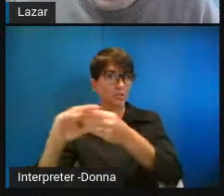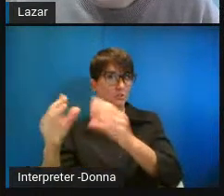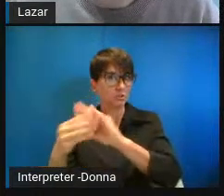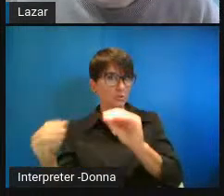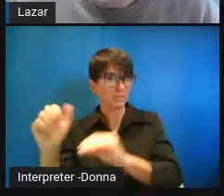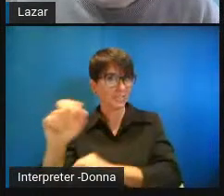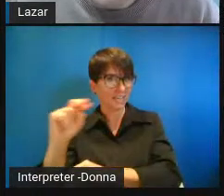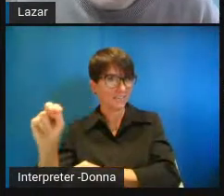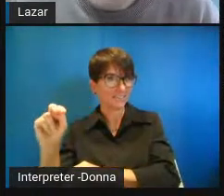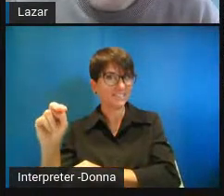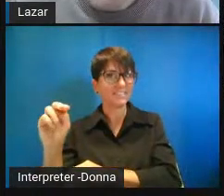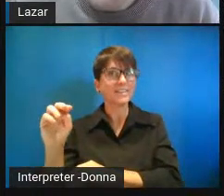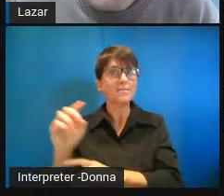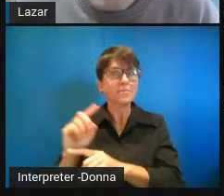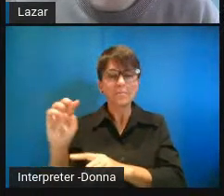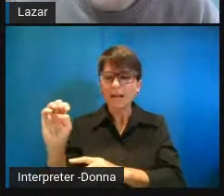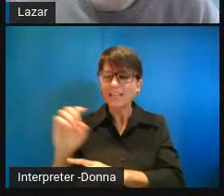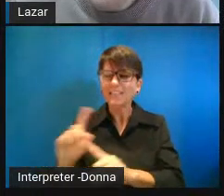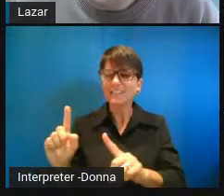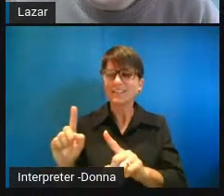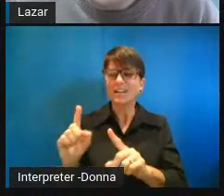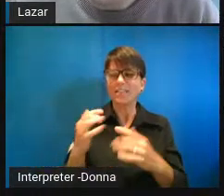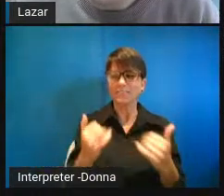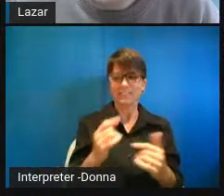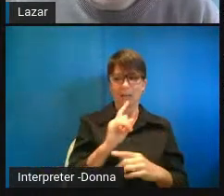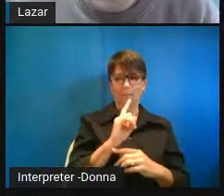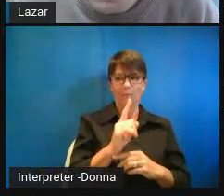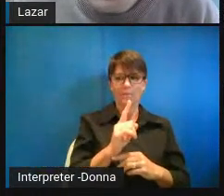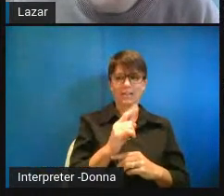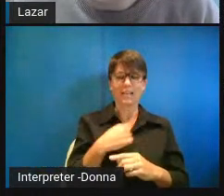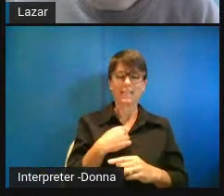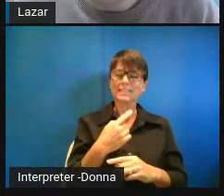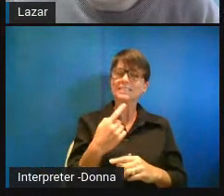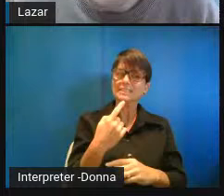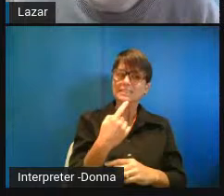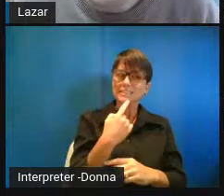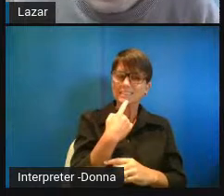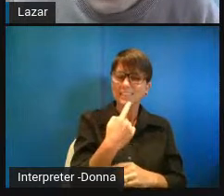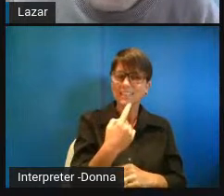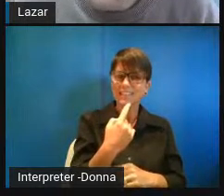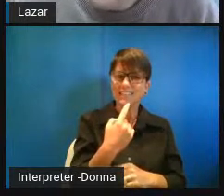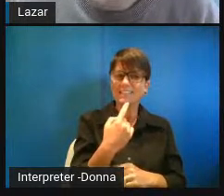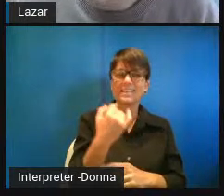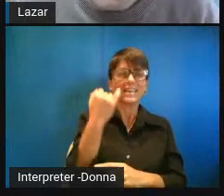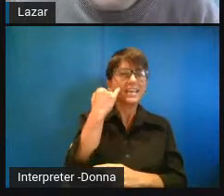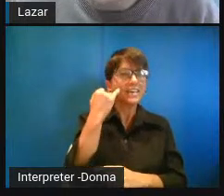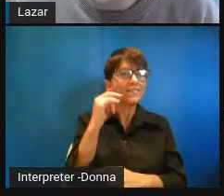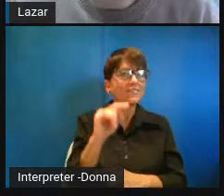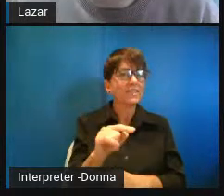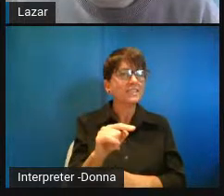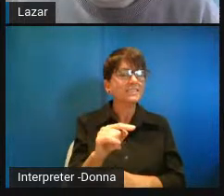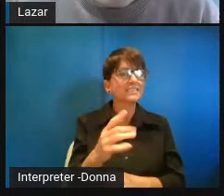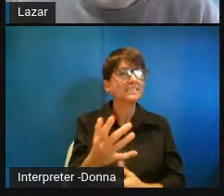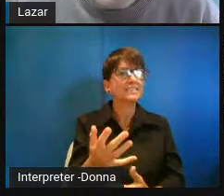But anyway, especially when they heard your story and. So I did not know what to think about this at the moment but